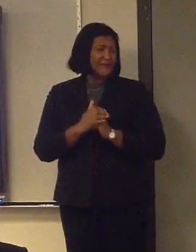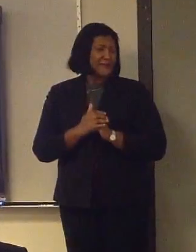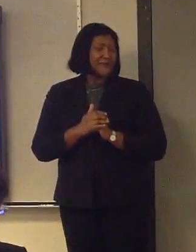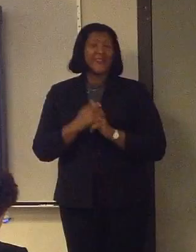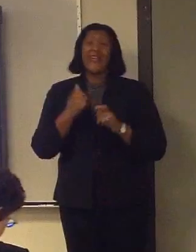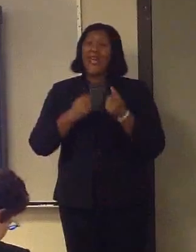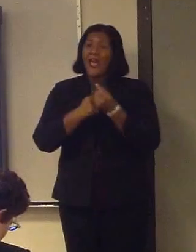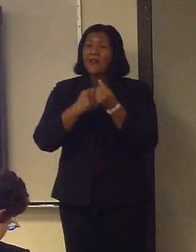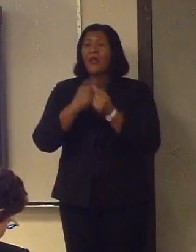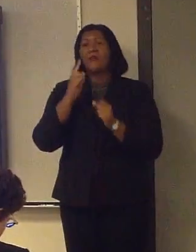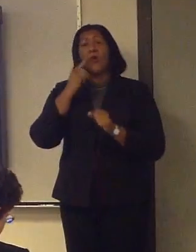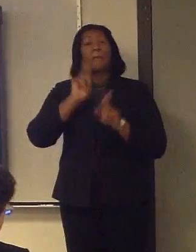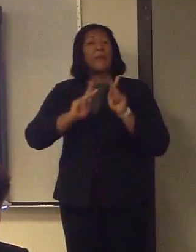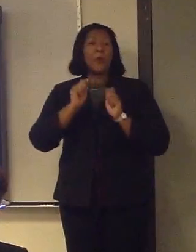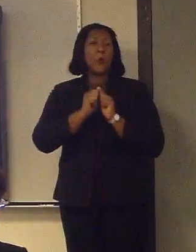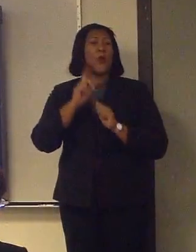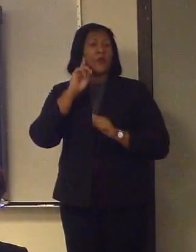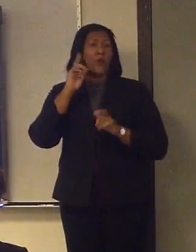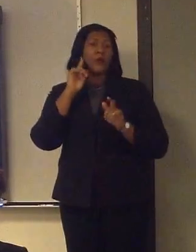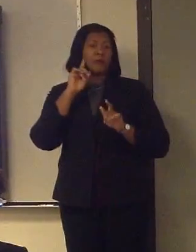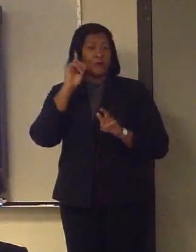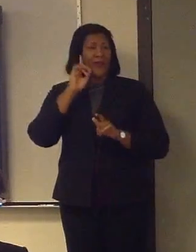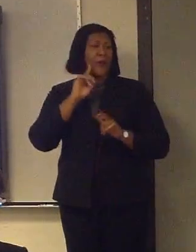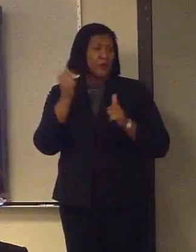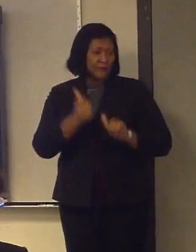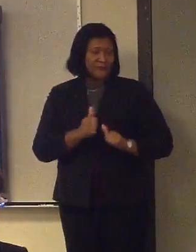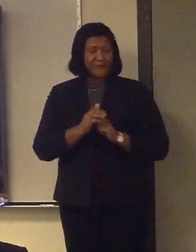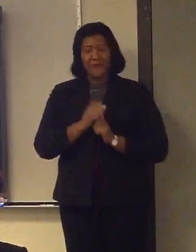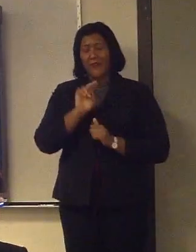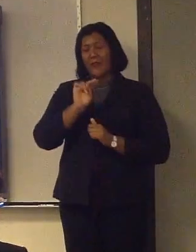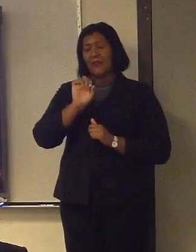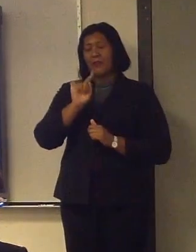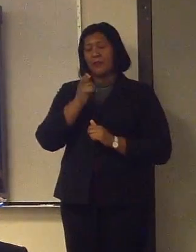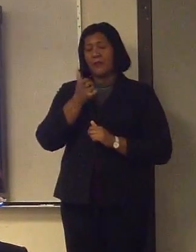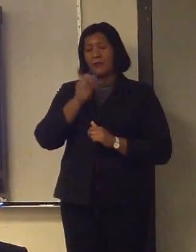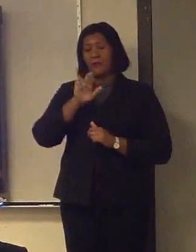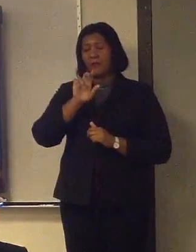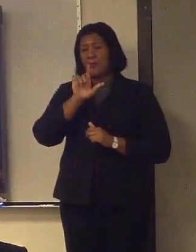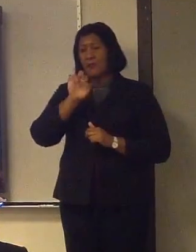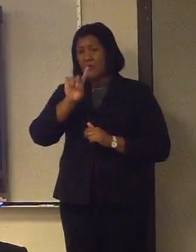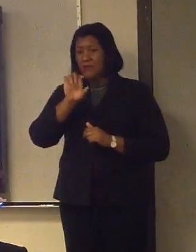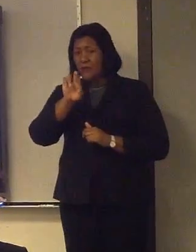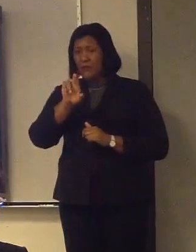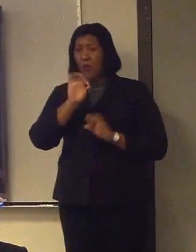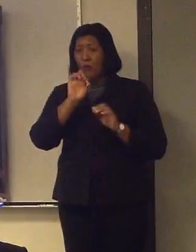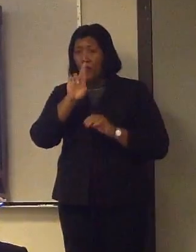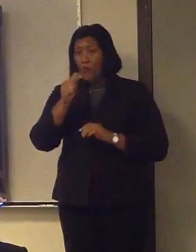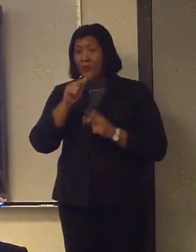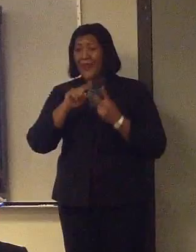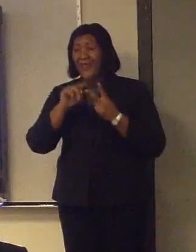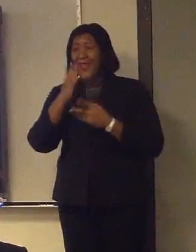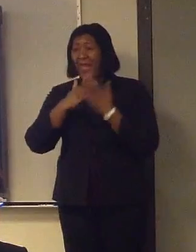people with hearing loss. The Nederlander Organization, Hands On, Ruth Bernstein, and Cecile